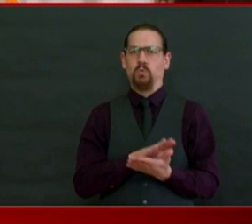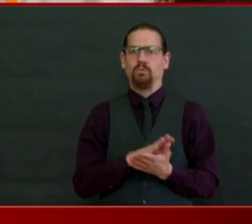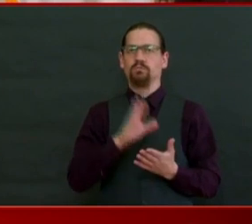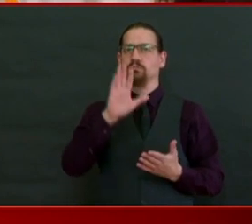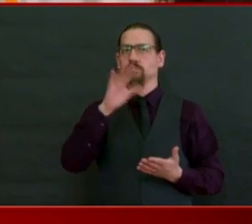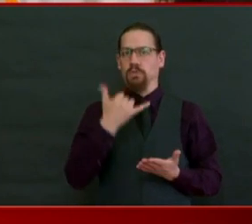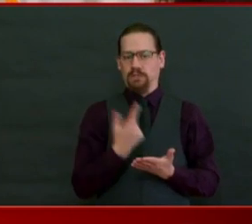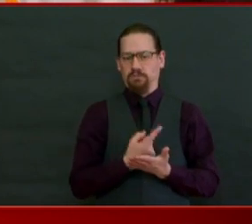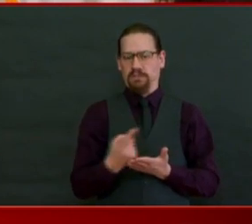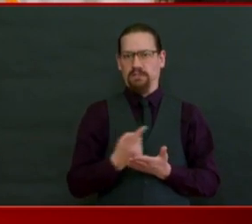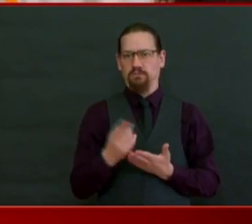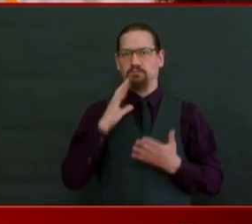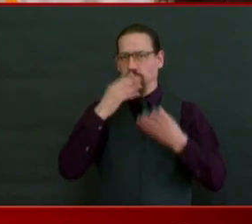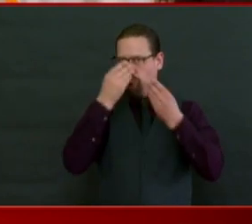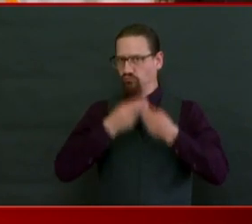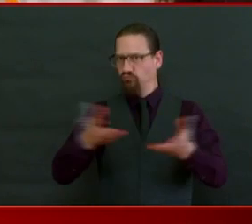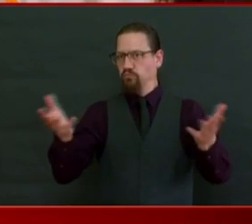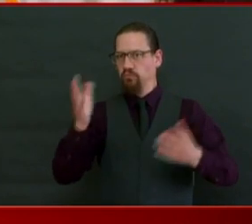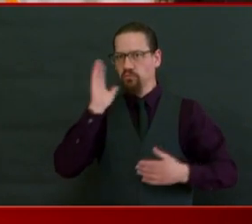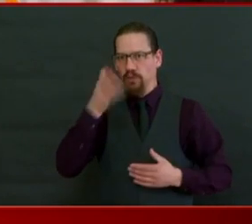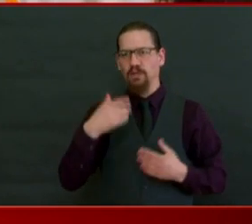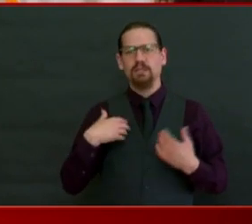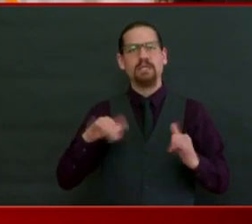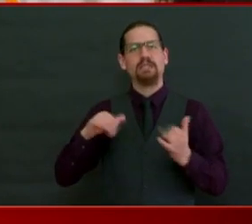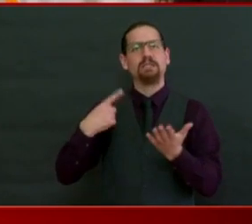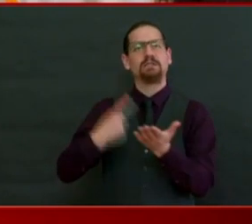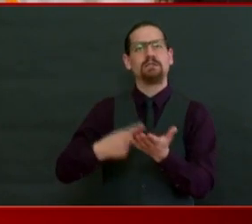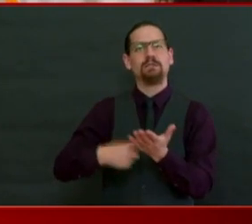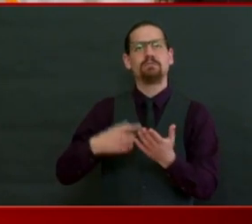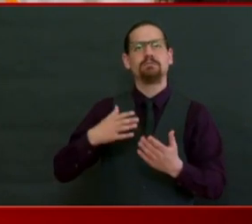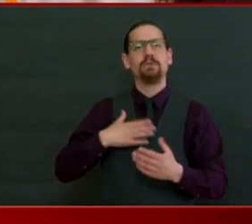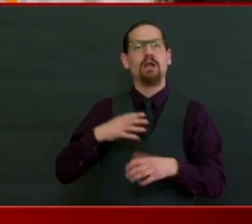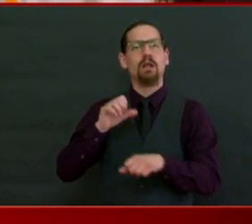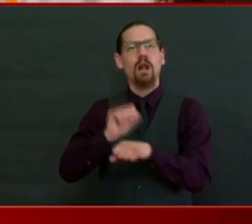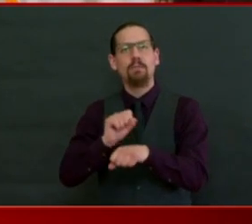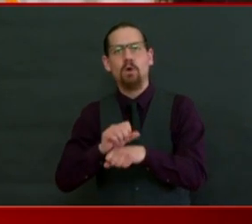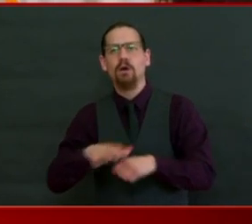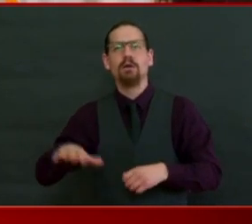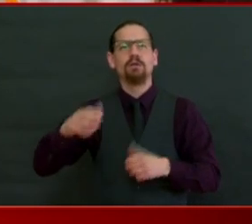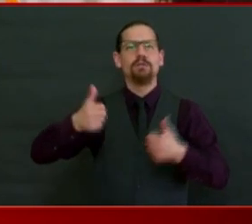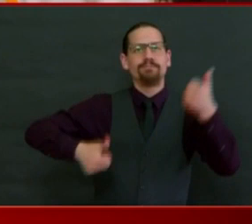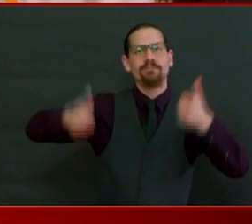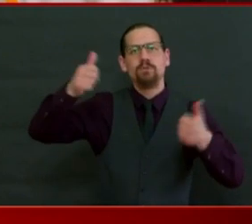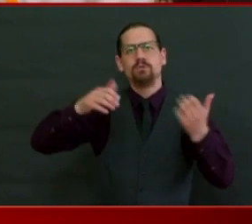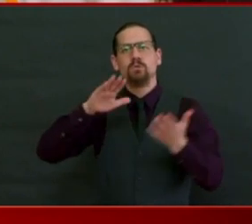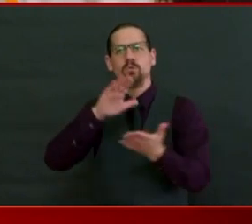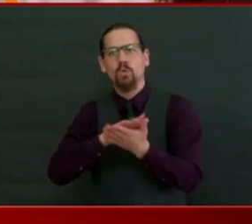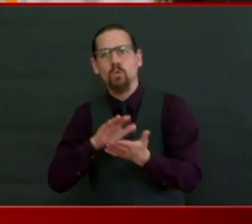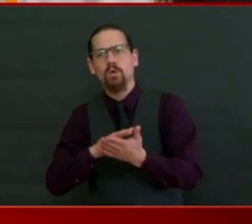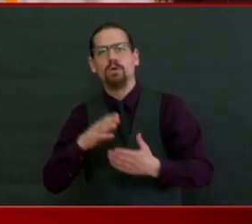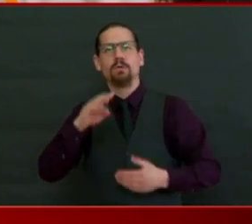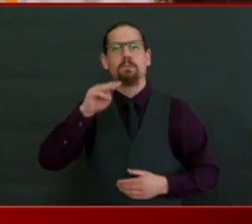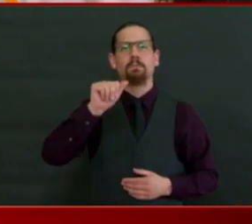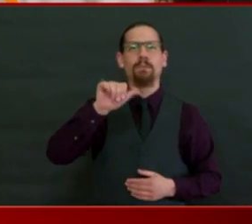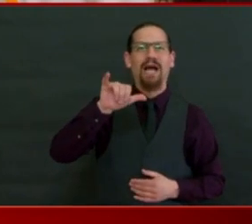ANNOUNCEMENT LATER THIS WEEK. I AM STILL CONSULTING WITH